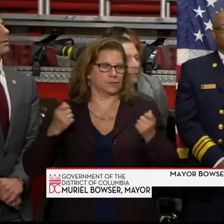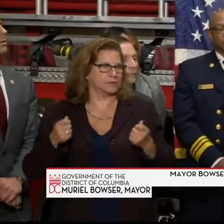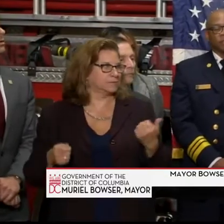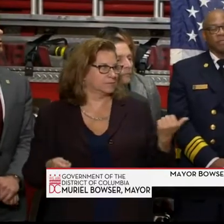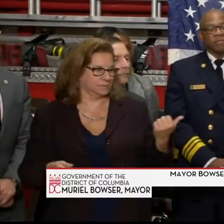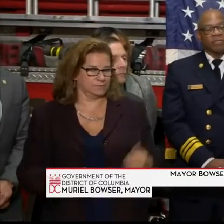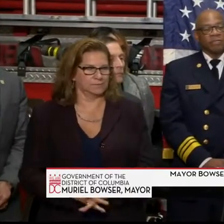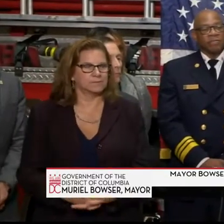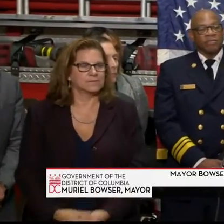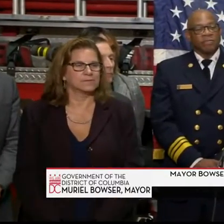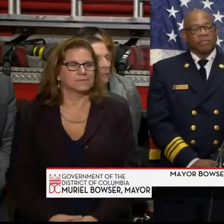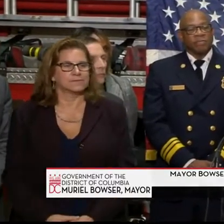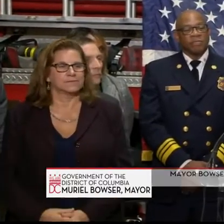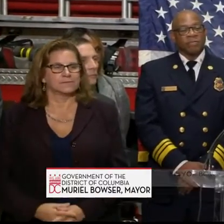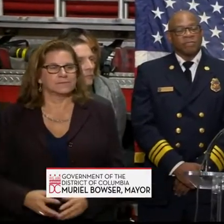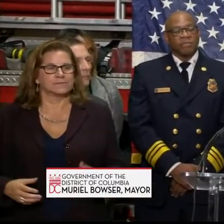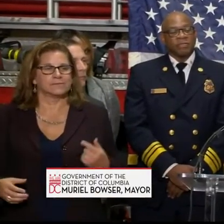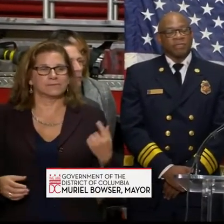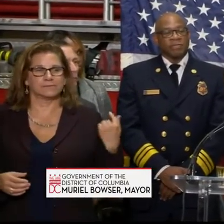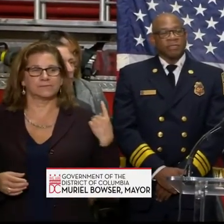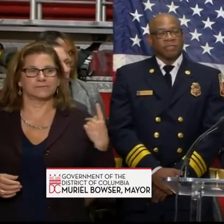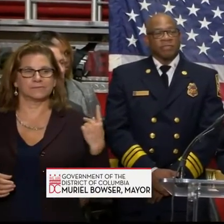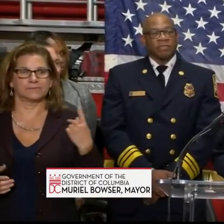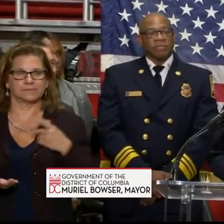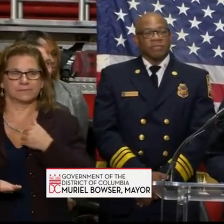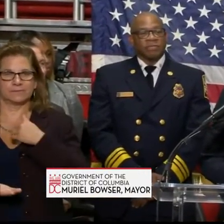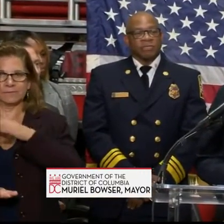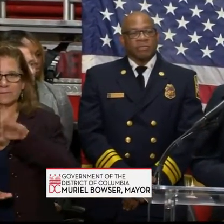FOR THE DISTRICT'S OVER ALL RESPONSE TO POTENTIAL HURRICANES